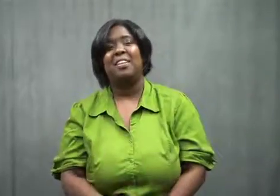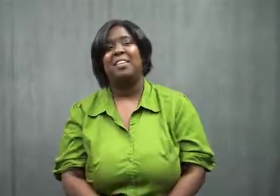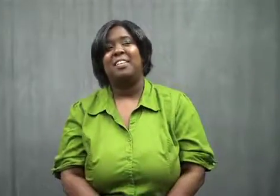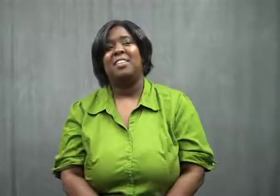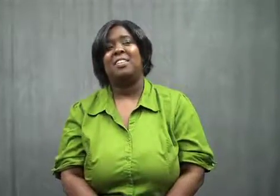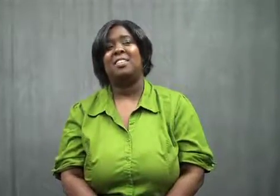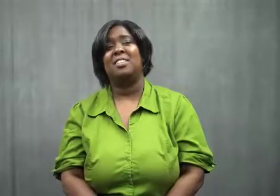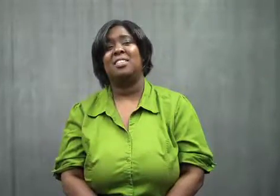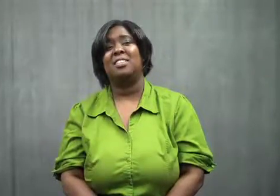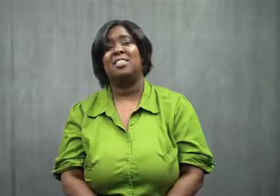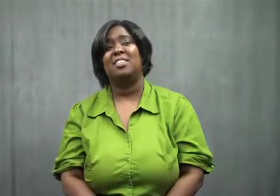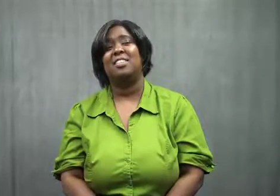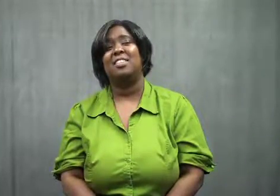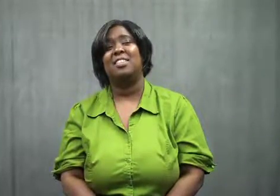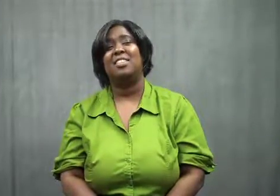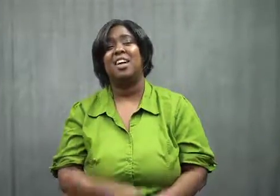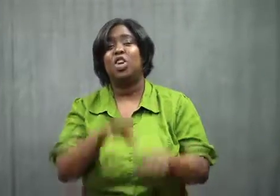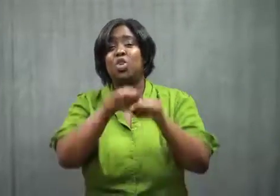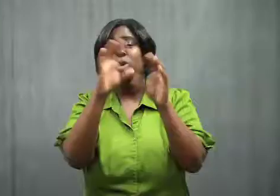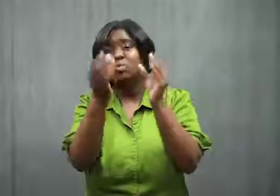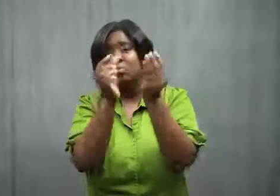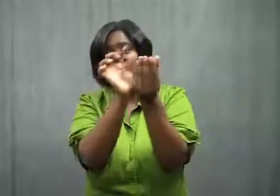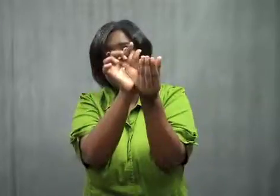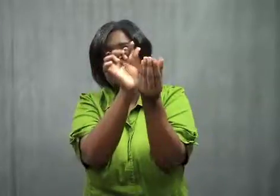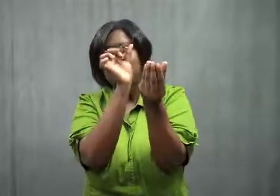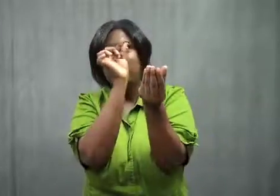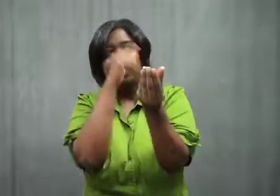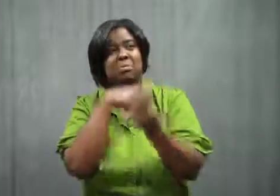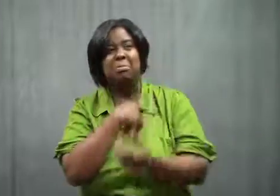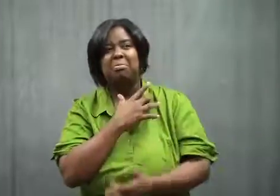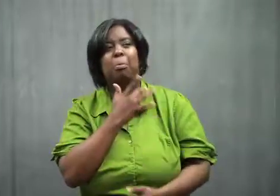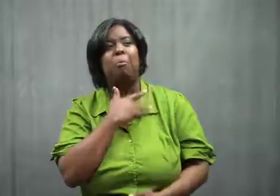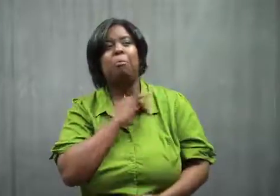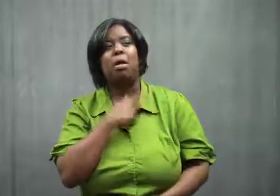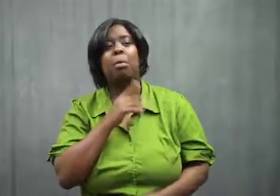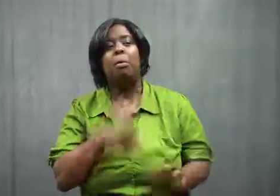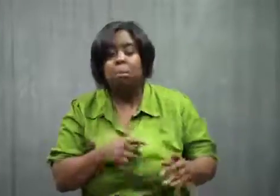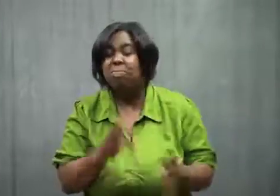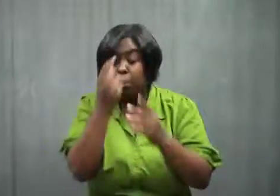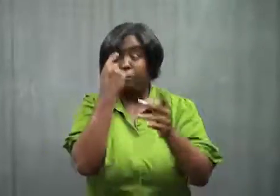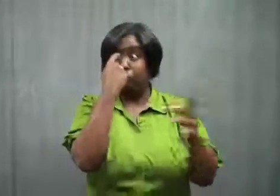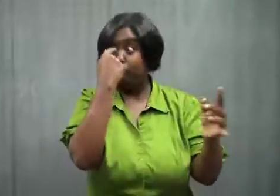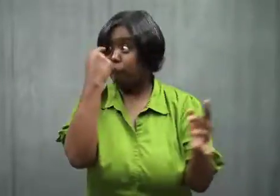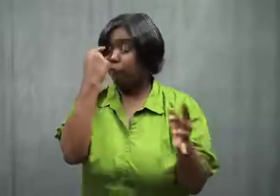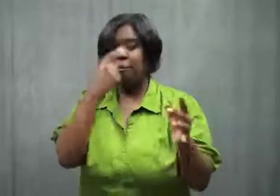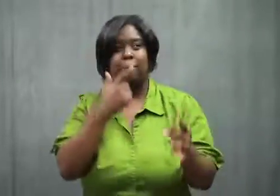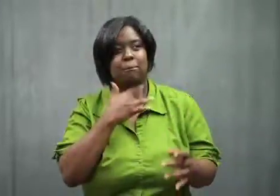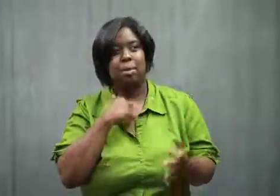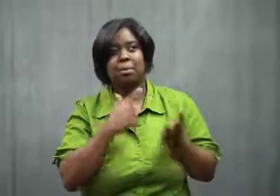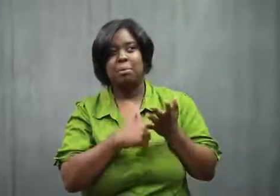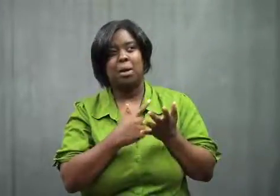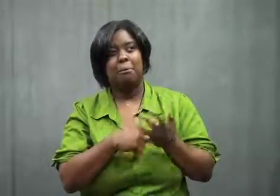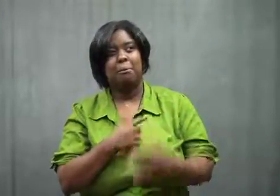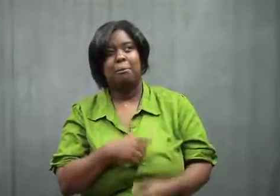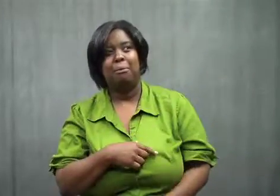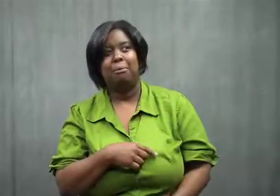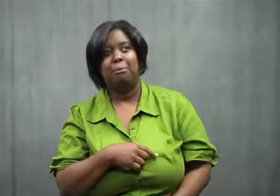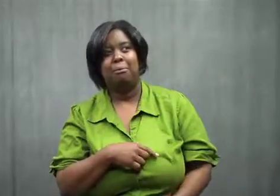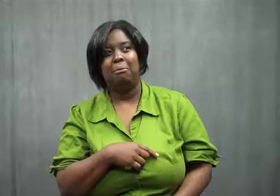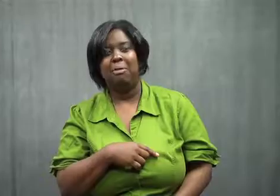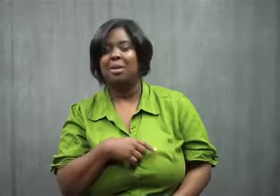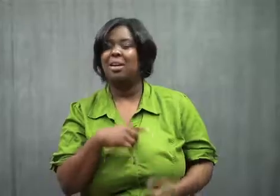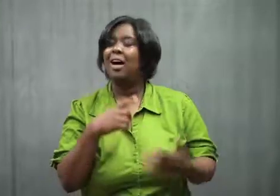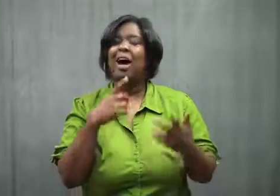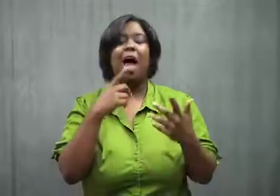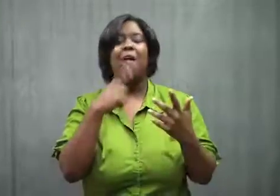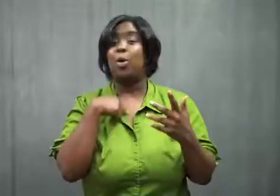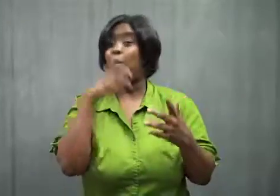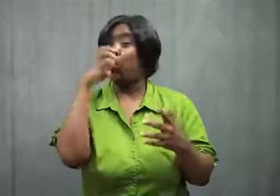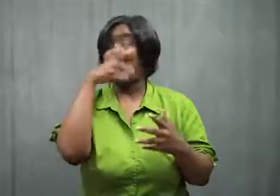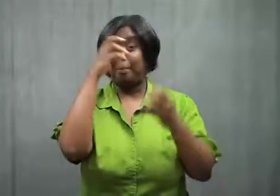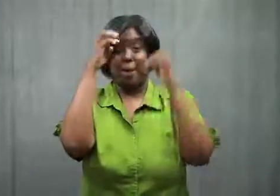She would look at a pointy shoe, and I'd visualize it poking her in the eye, sometimes.